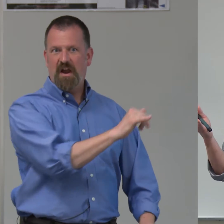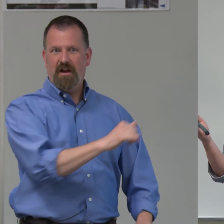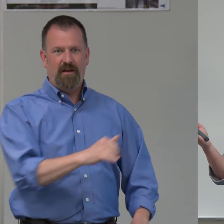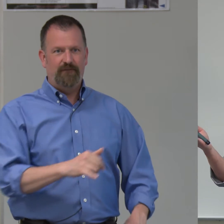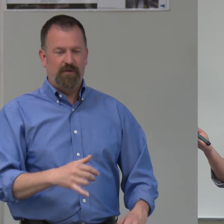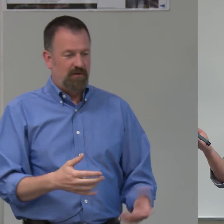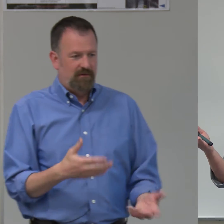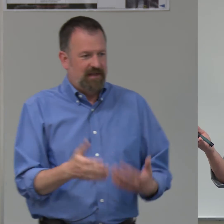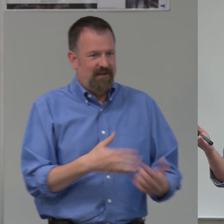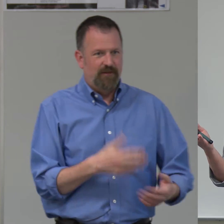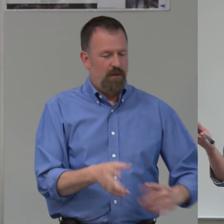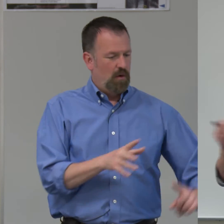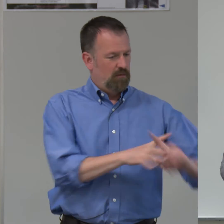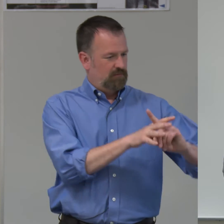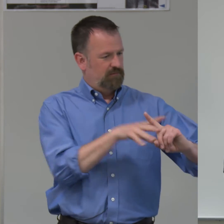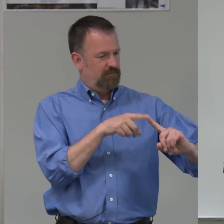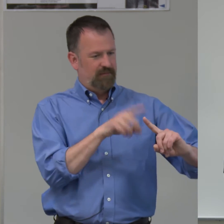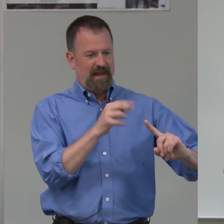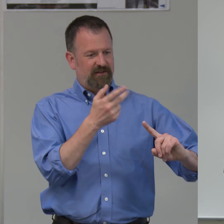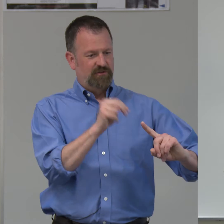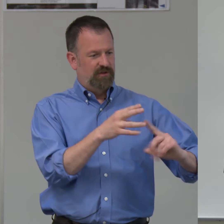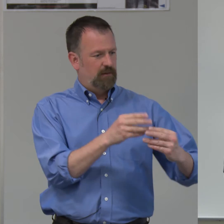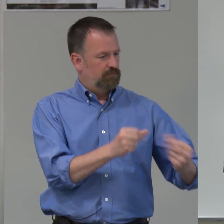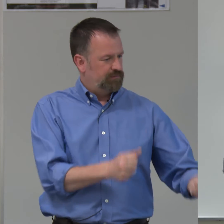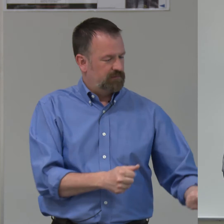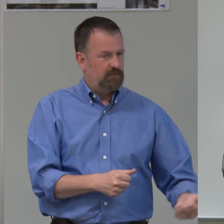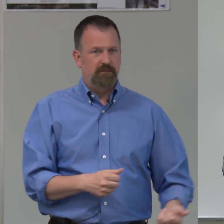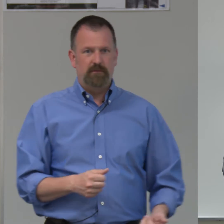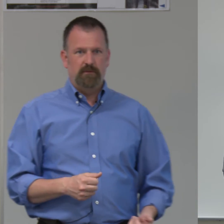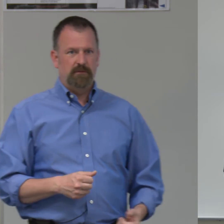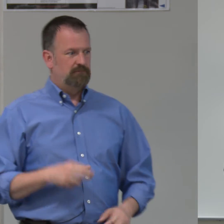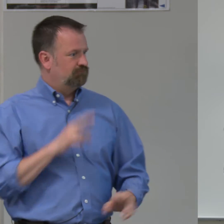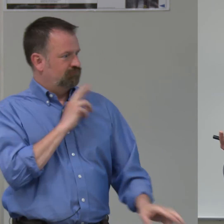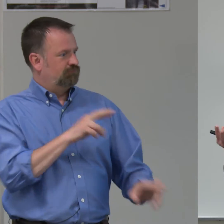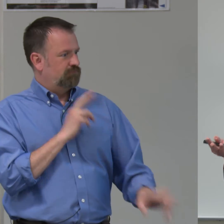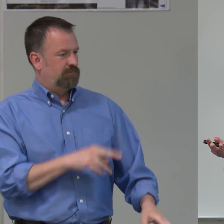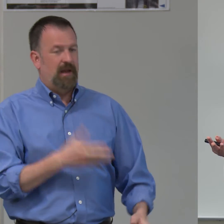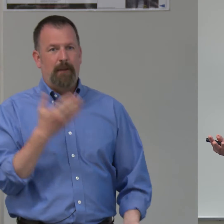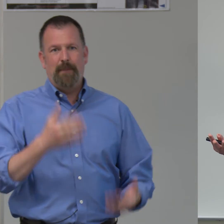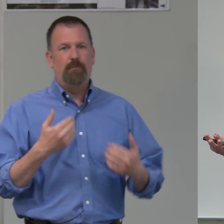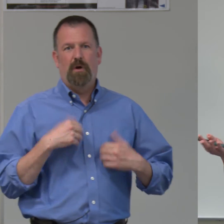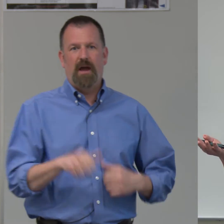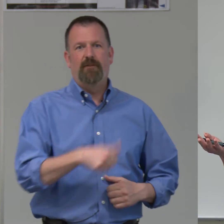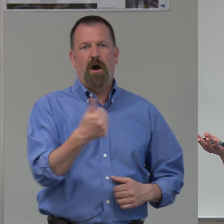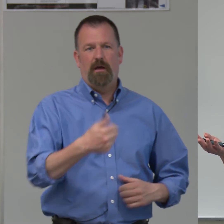after the antigen is depleted because there can be collateral damage.